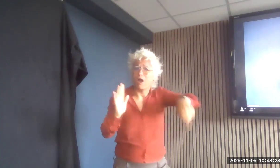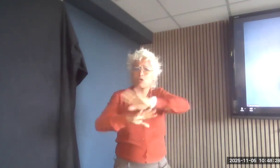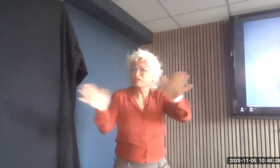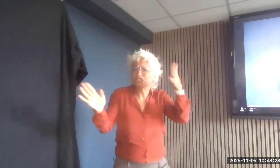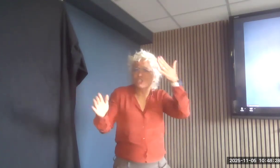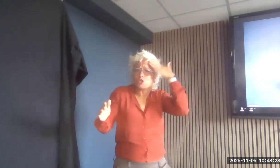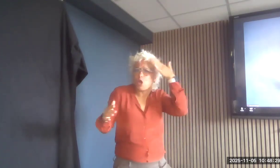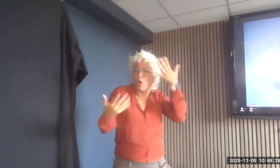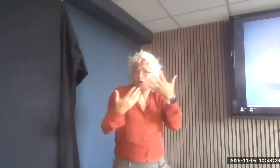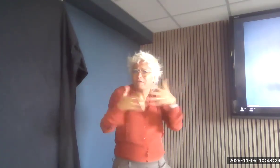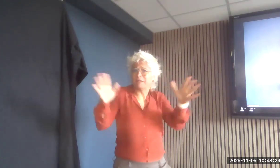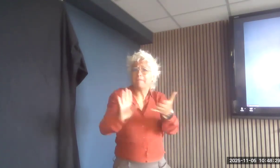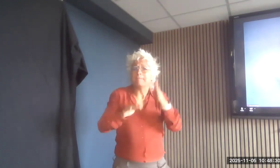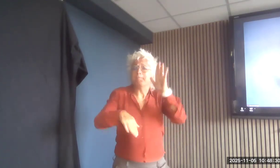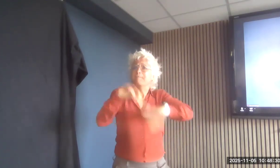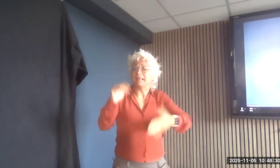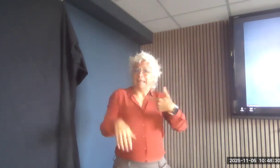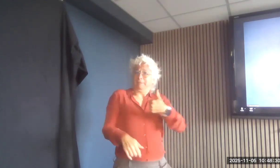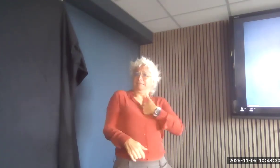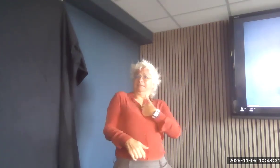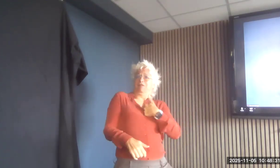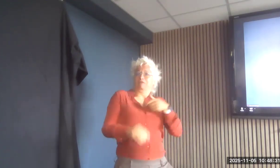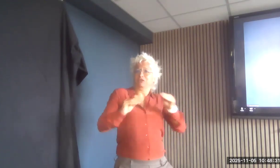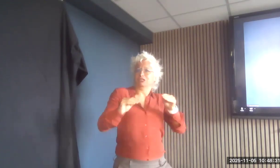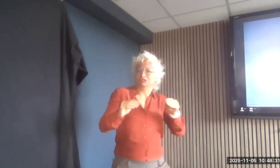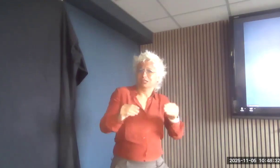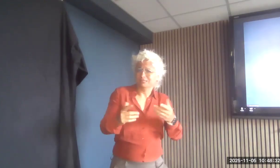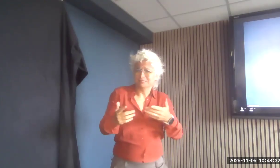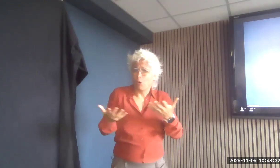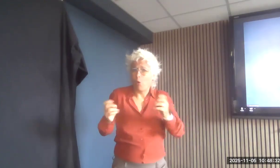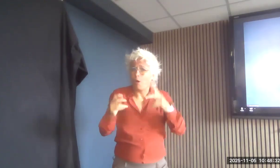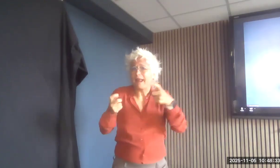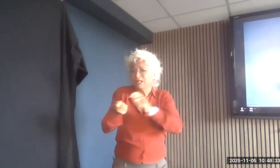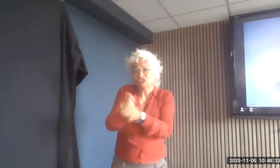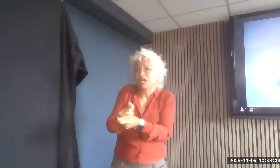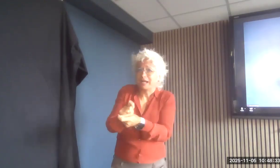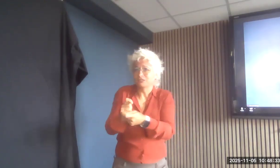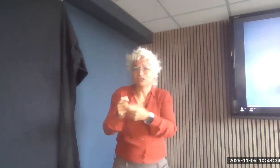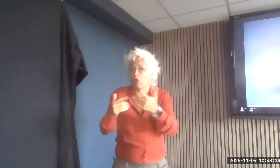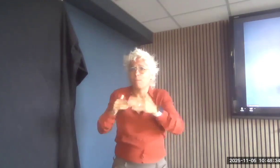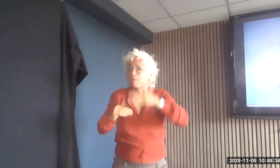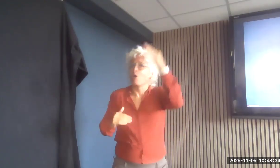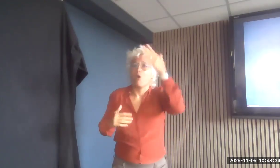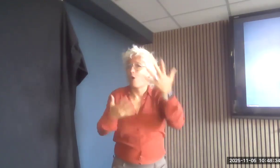But most teachers say that we don't need to do that, because young people know that already. Often, they know more than the teacher does.